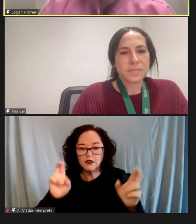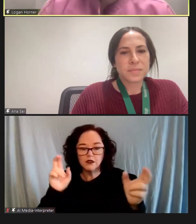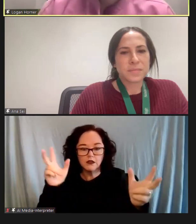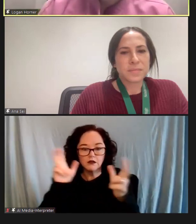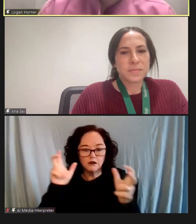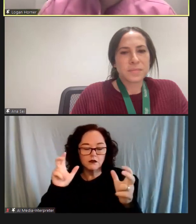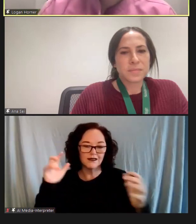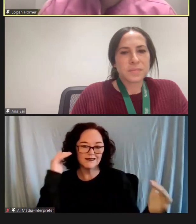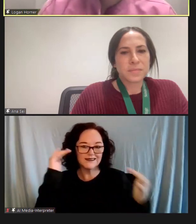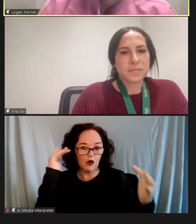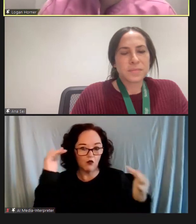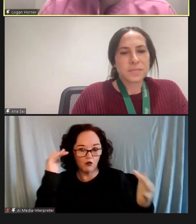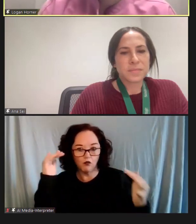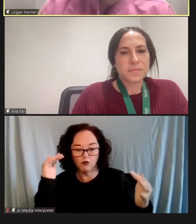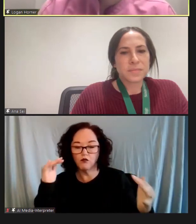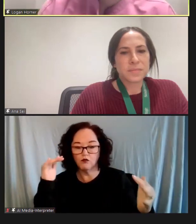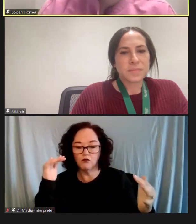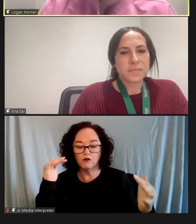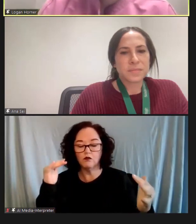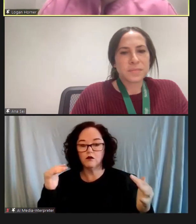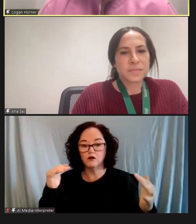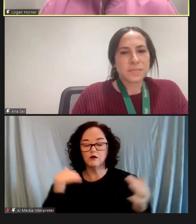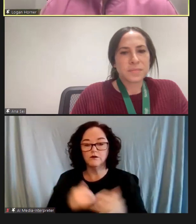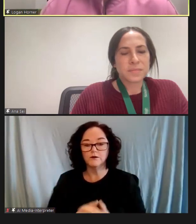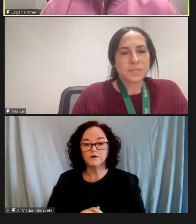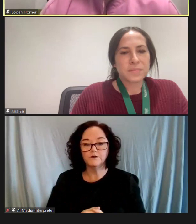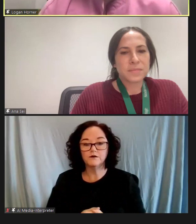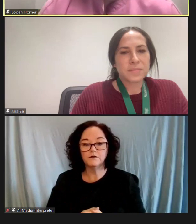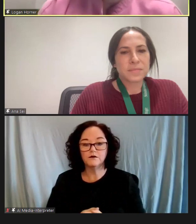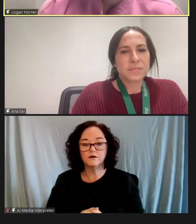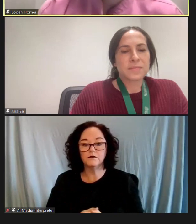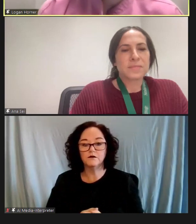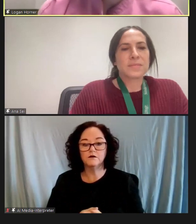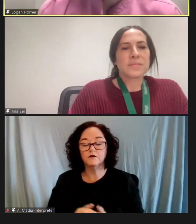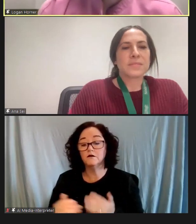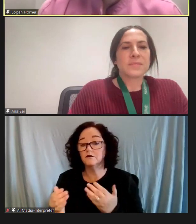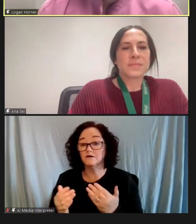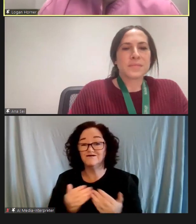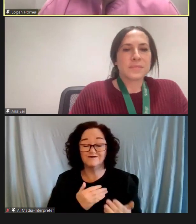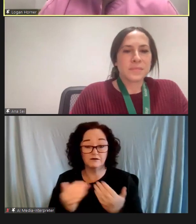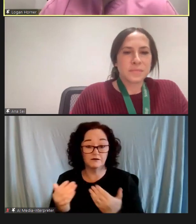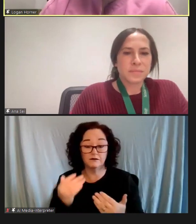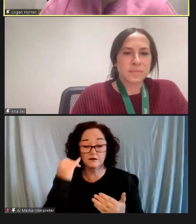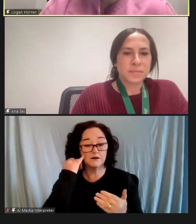the brain the sound for that side even